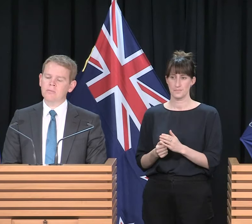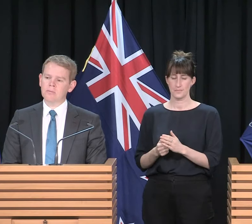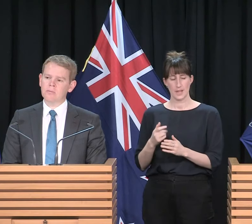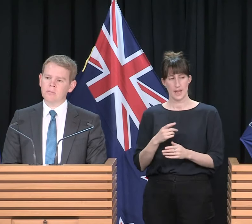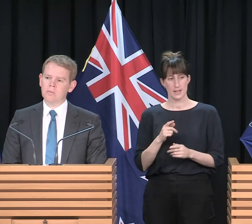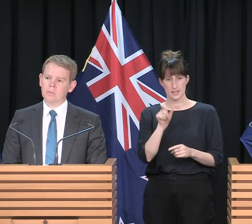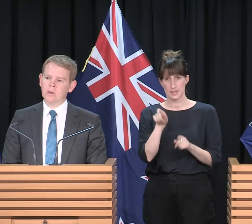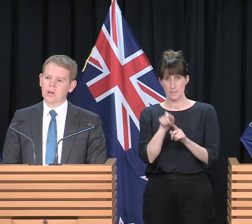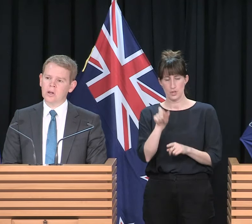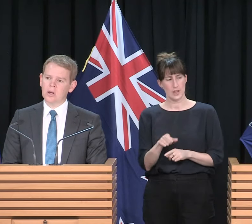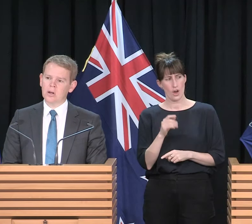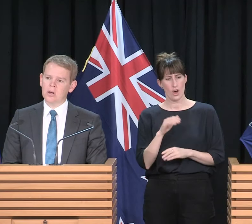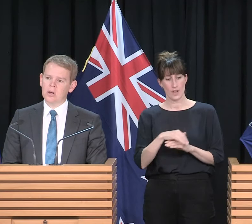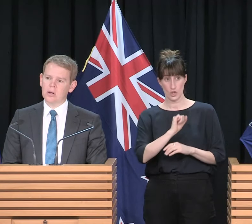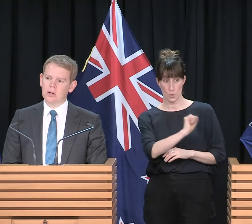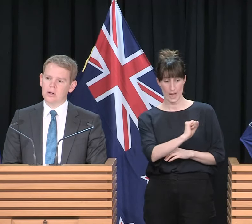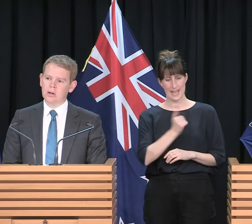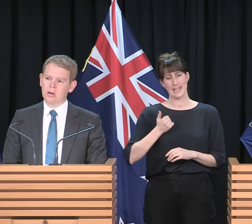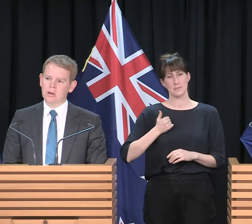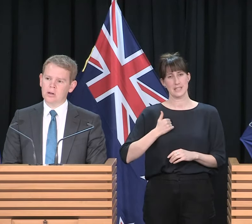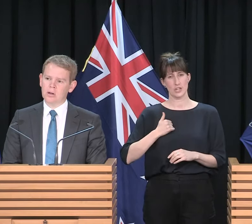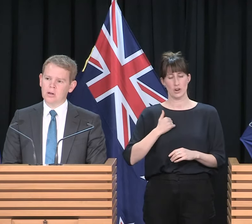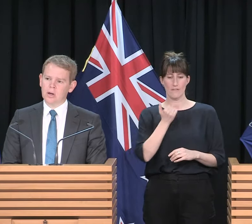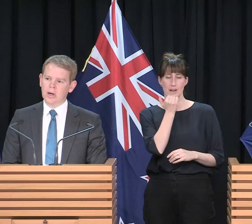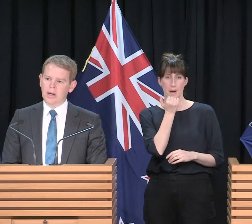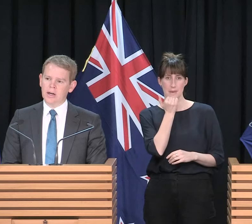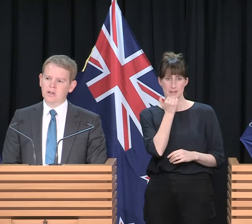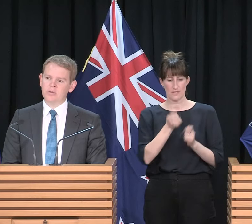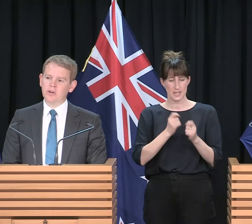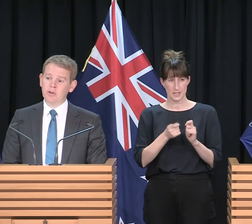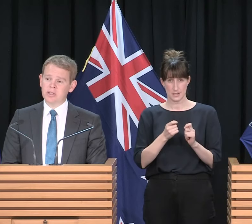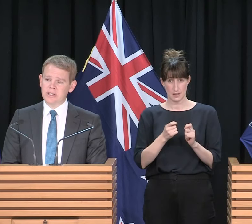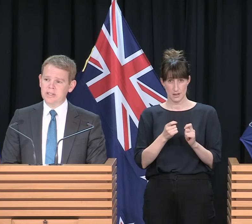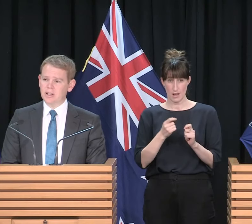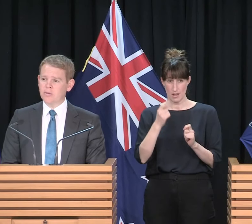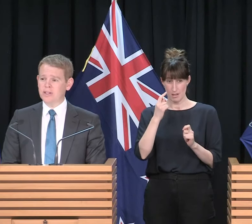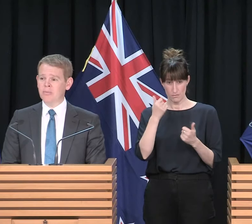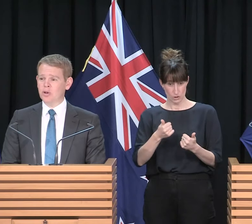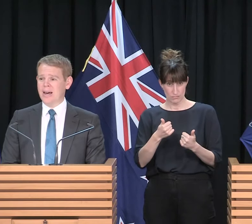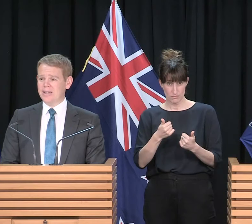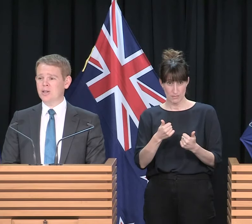recommendation is they get the higher-quality medical or surgical-grade masks, which they can do from pharmacies or